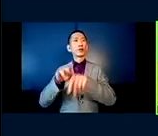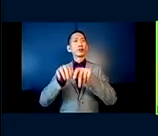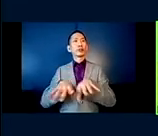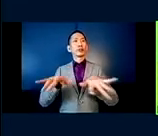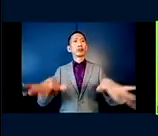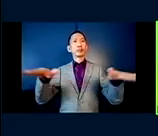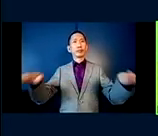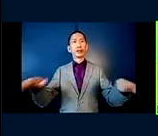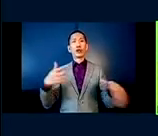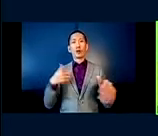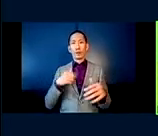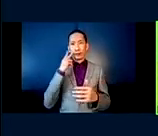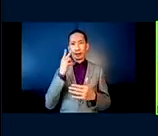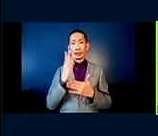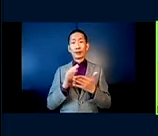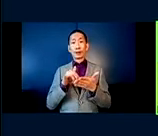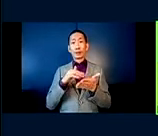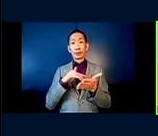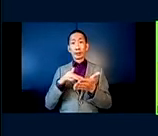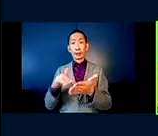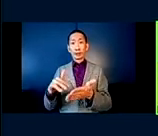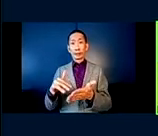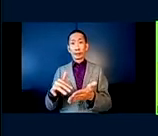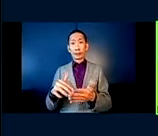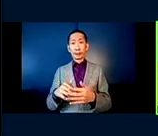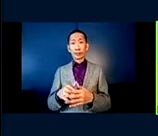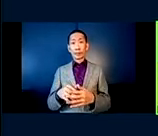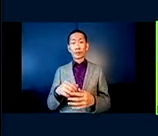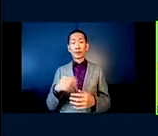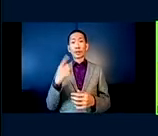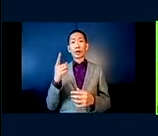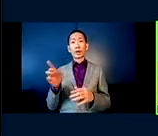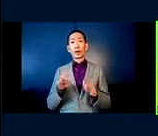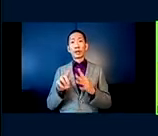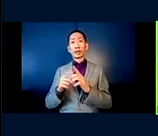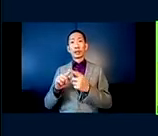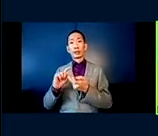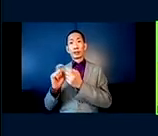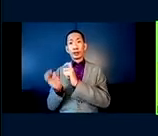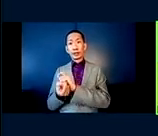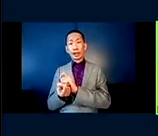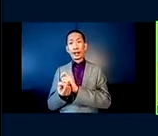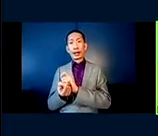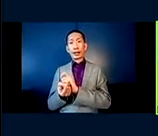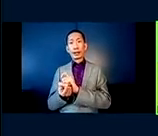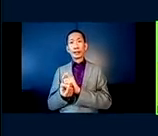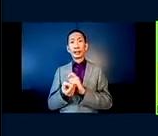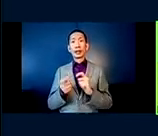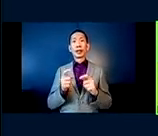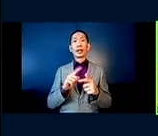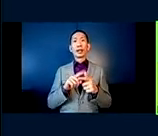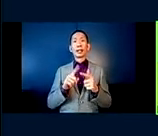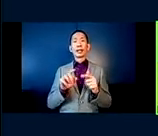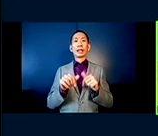AND WE SEE THIS WITH SOME OF OUR STUDIES. WE SEE ONCE ONE BEHAVIOR SET IS